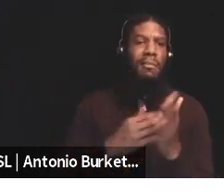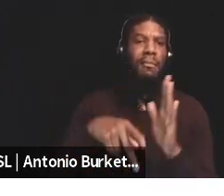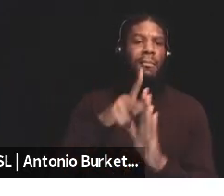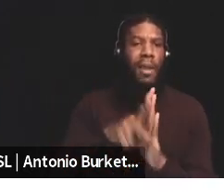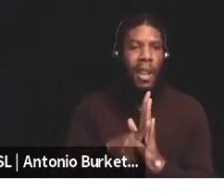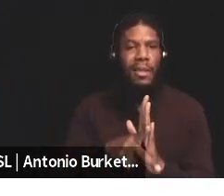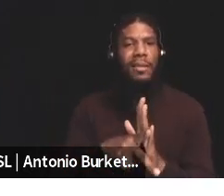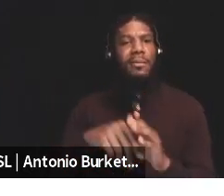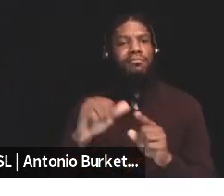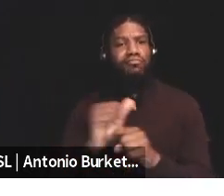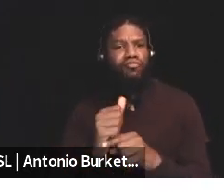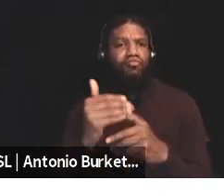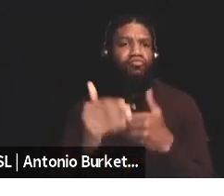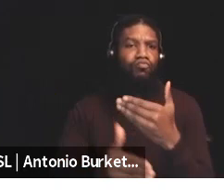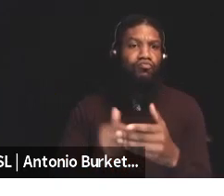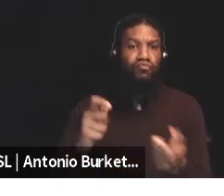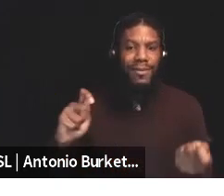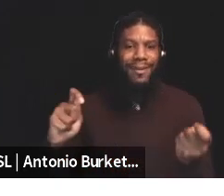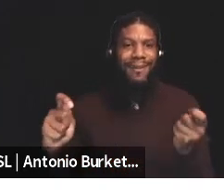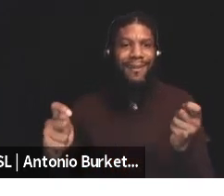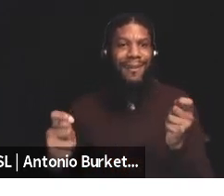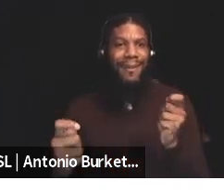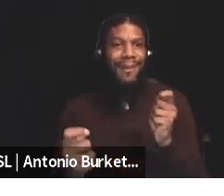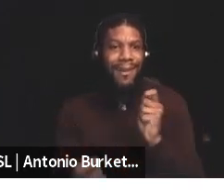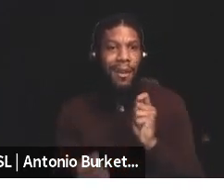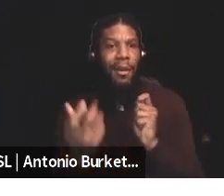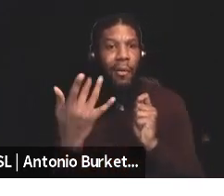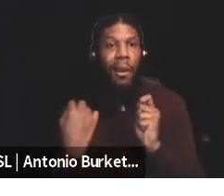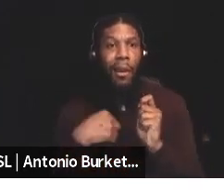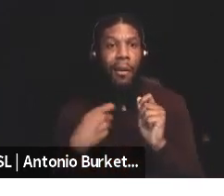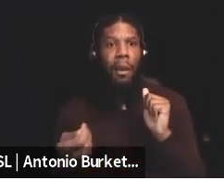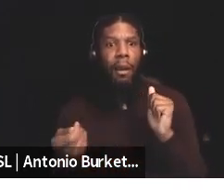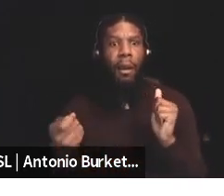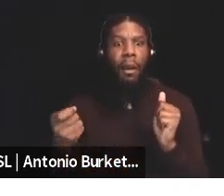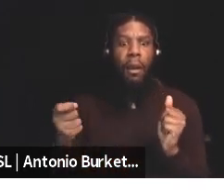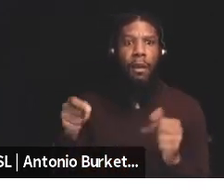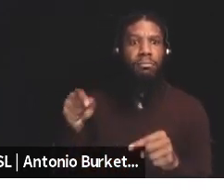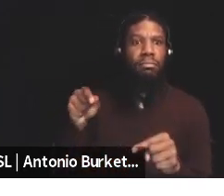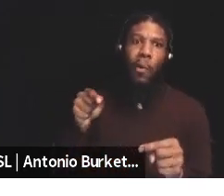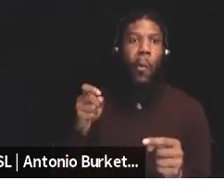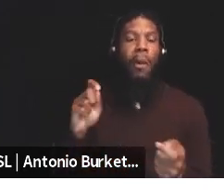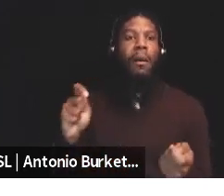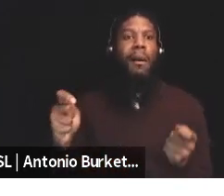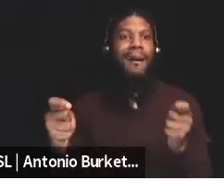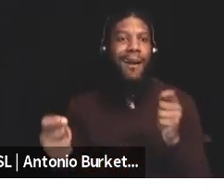are evolving as we start to transition maybe back into the new normal. So I was wondering